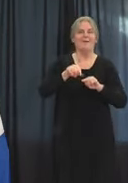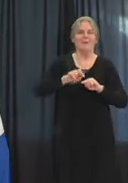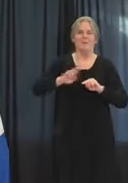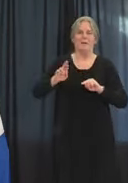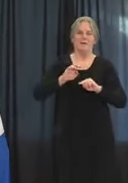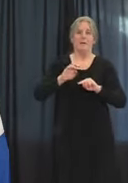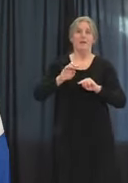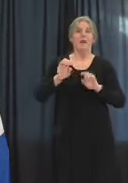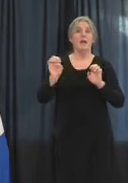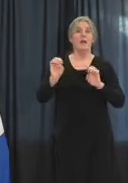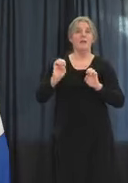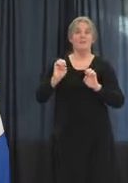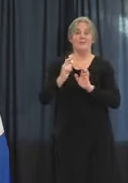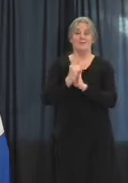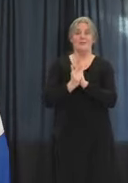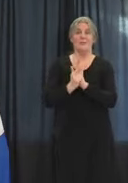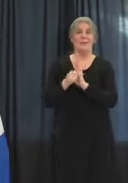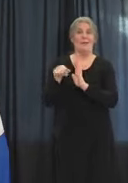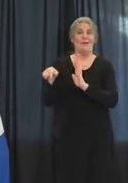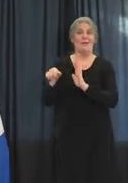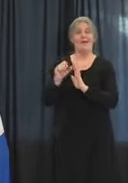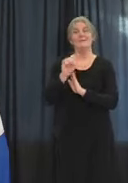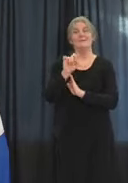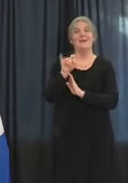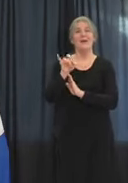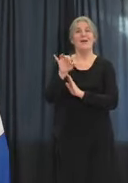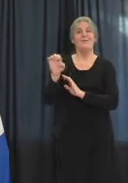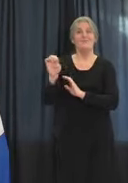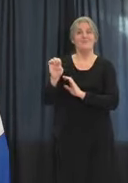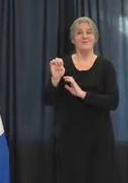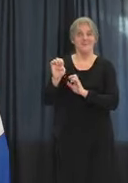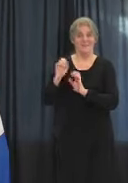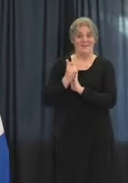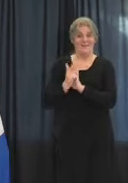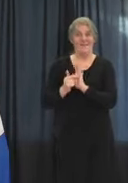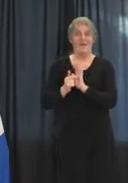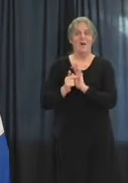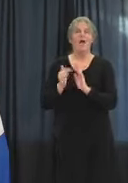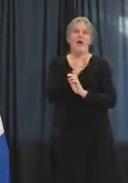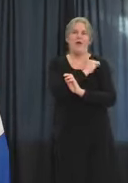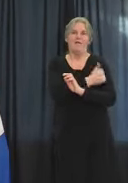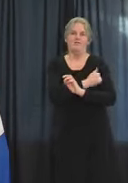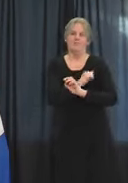So this emergency act, this civil emergency measures act gives us the ability and the